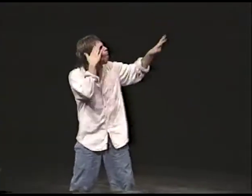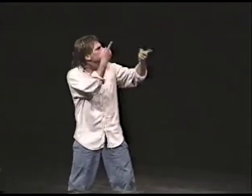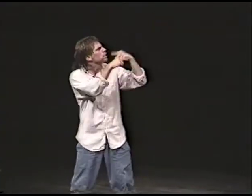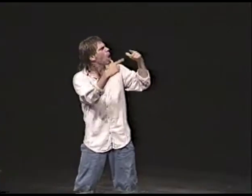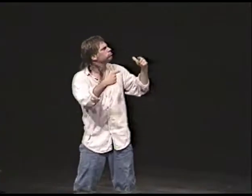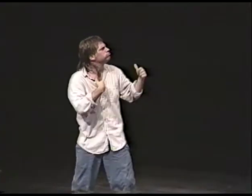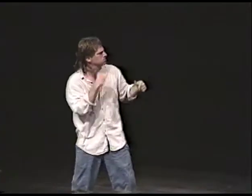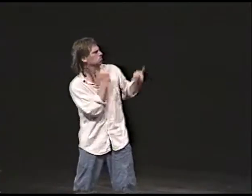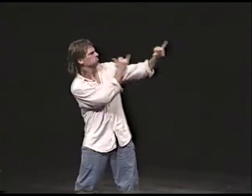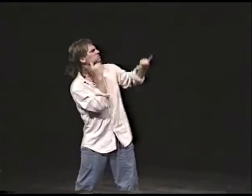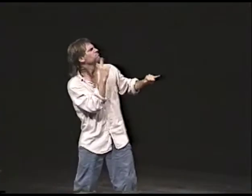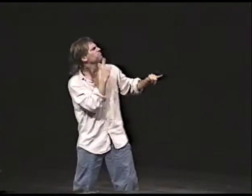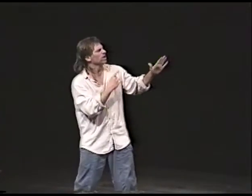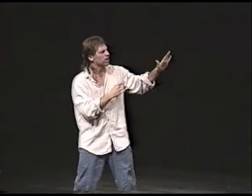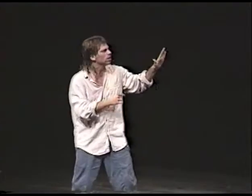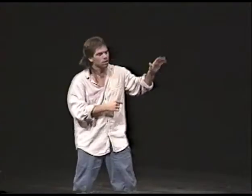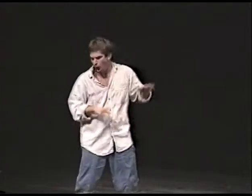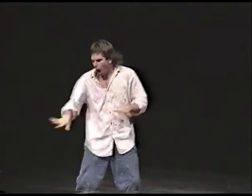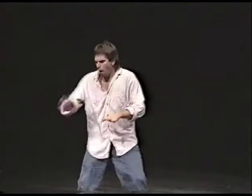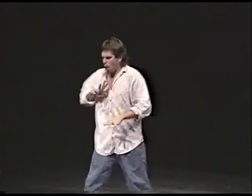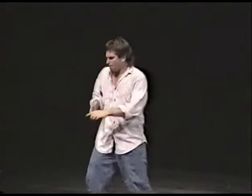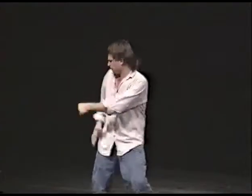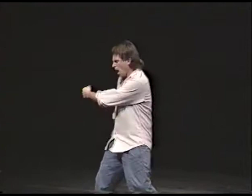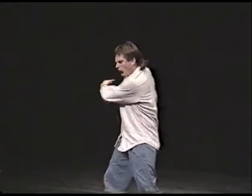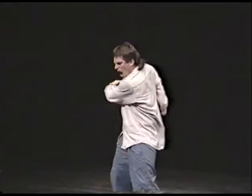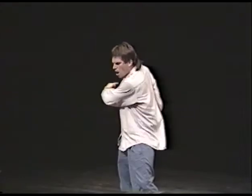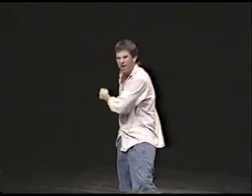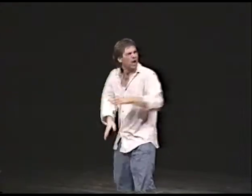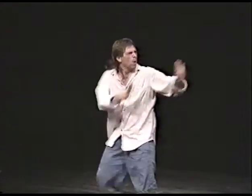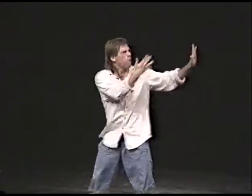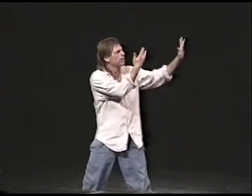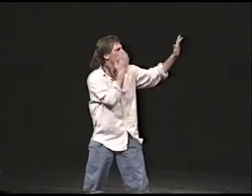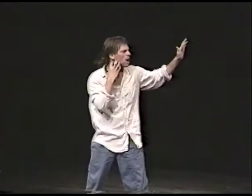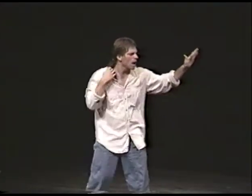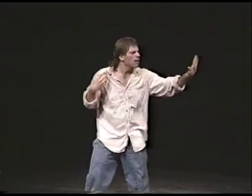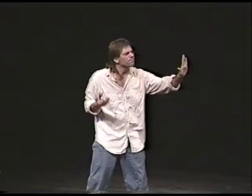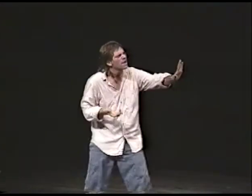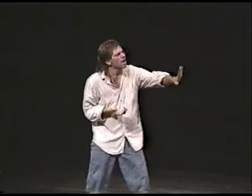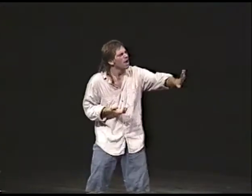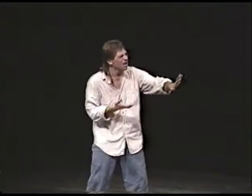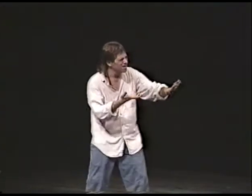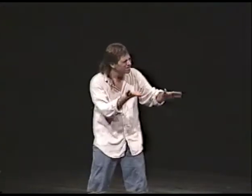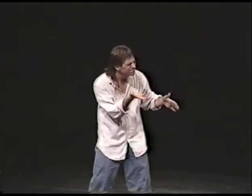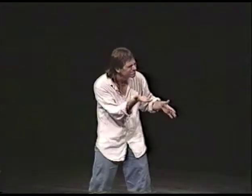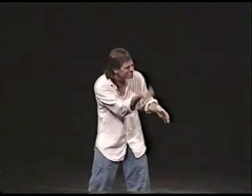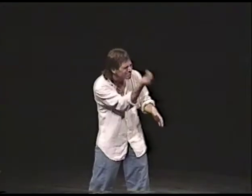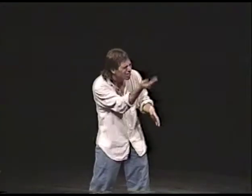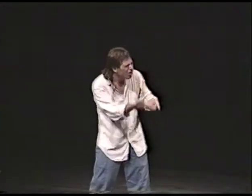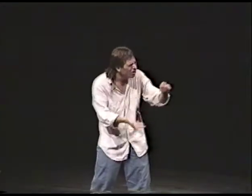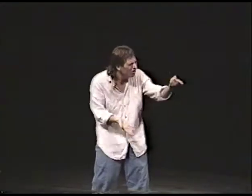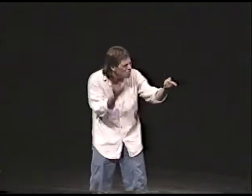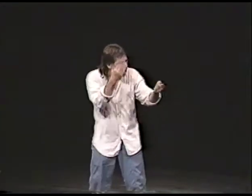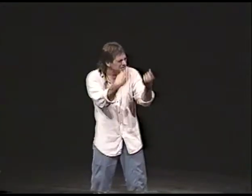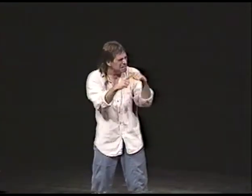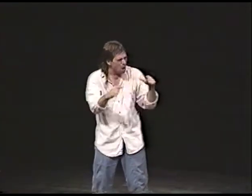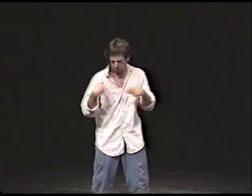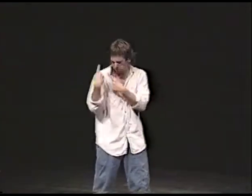Co-pilot, wait a minute, I understand sign language. I'm deaf, too. OK, fine, just wait a minute, I want to talk to the pilot here. What's the matter with you?